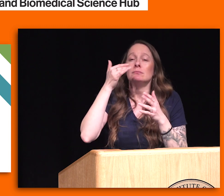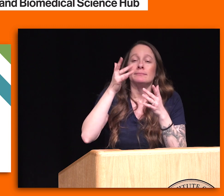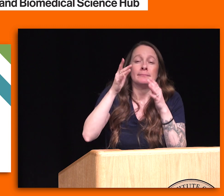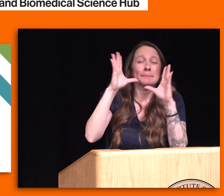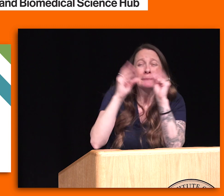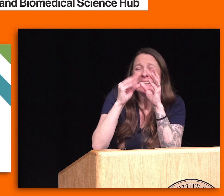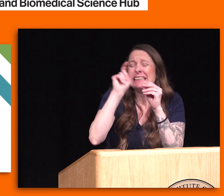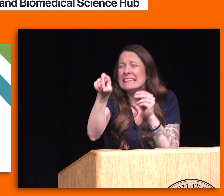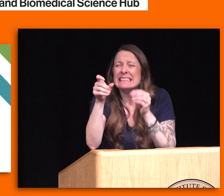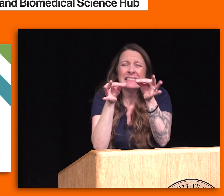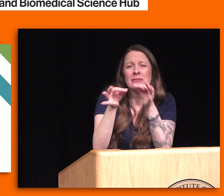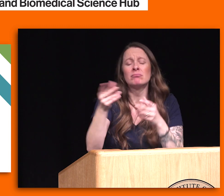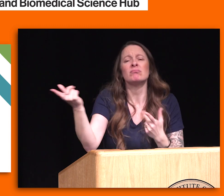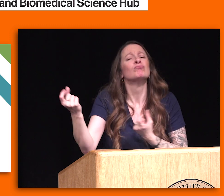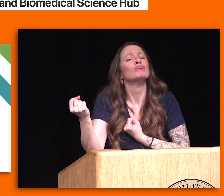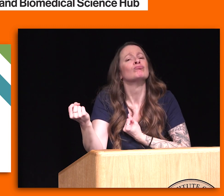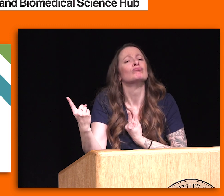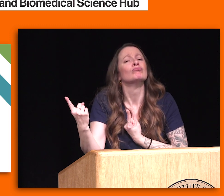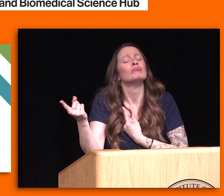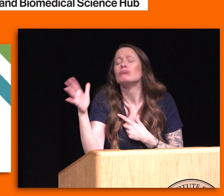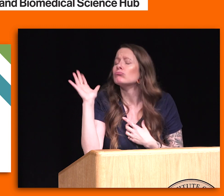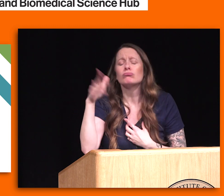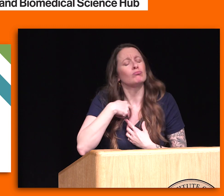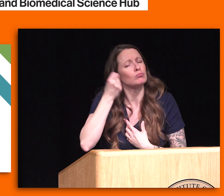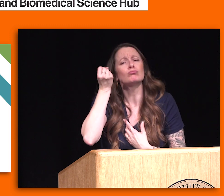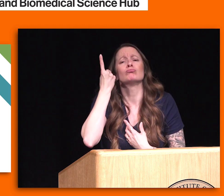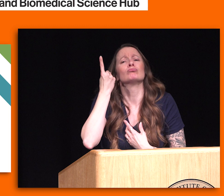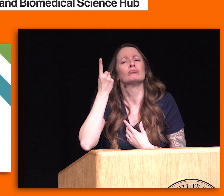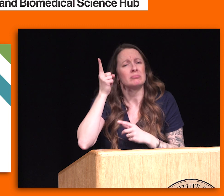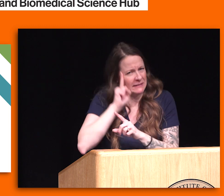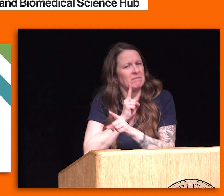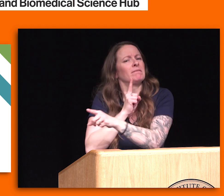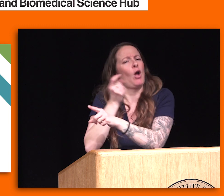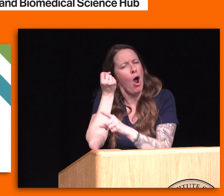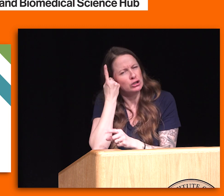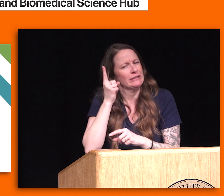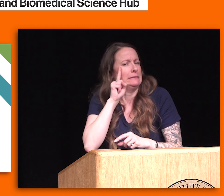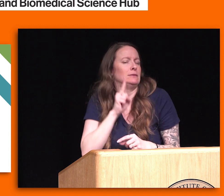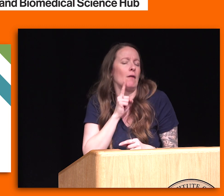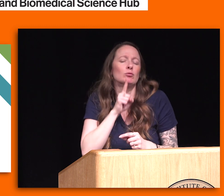That person is extremely supportive of us and very understanding of our needs as Deaf people.